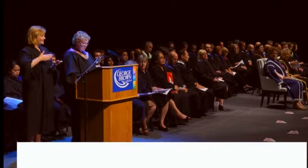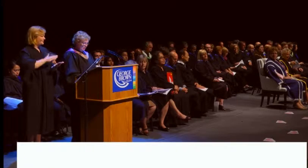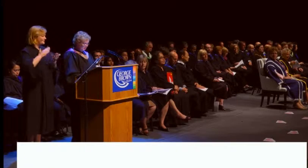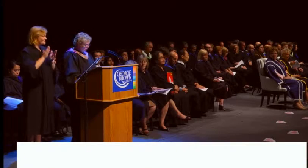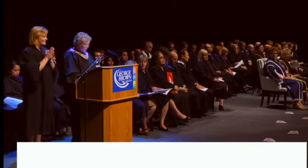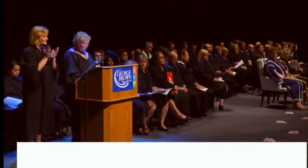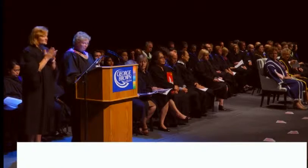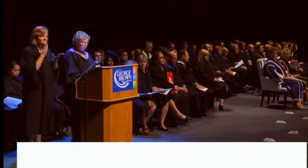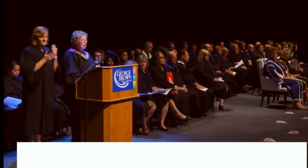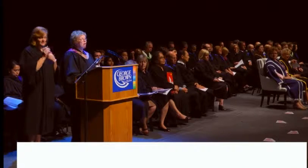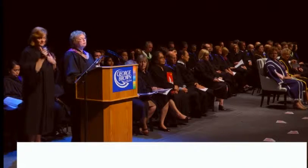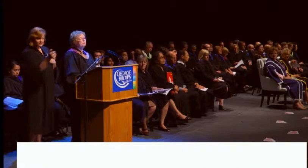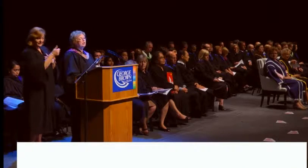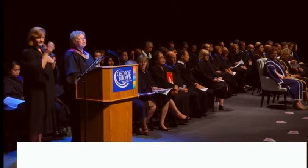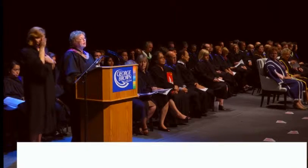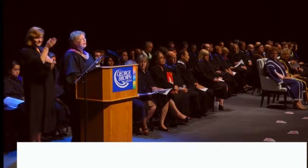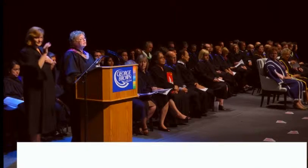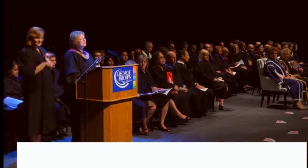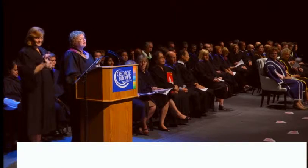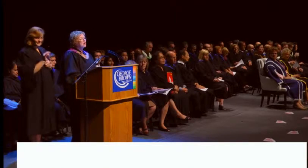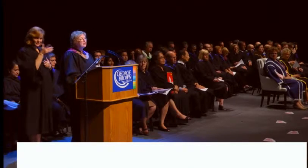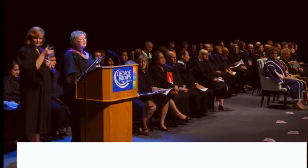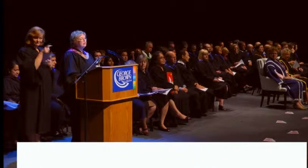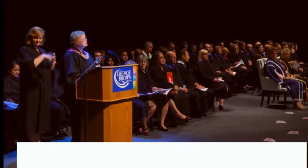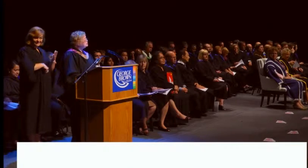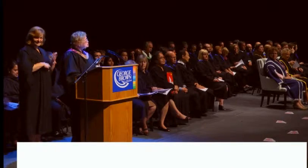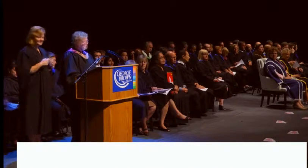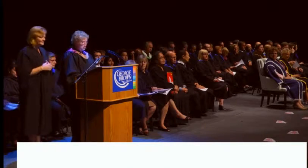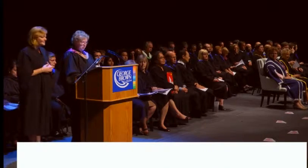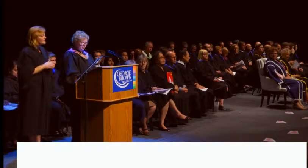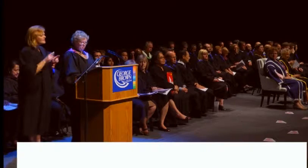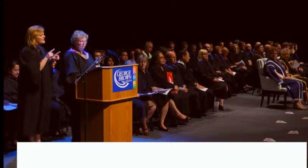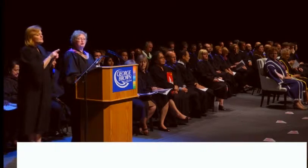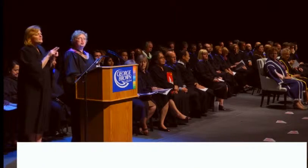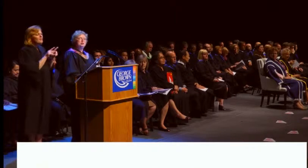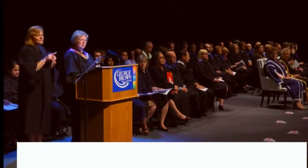SHE HAS ALSO WORKED HARD TO BRING GREAT CULINARY STARS TO OUR CITY...